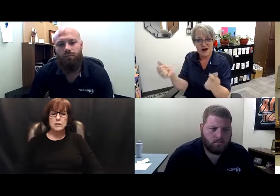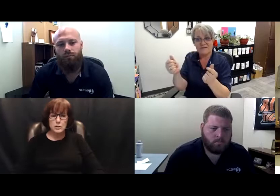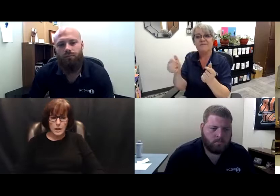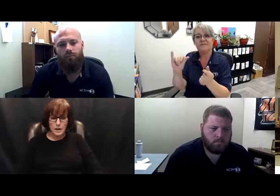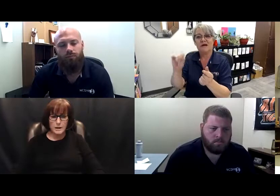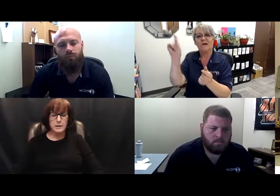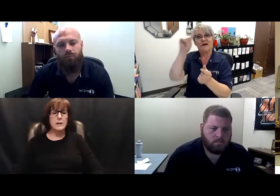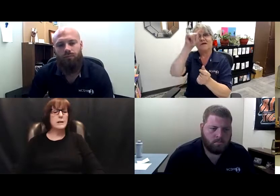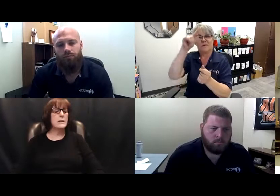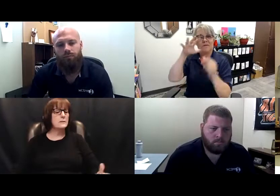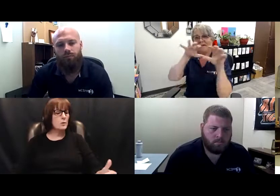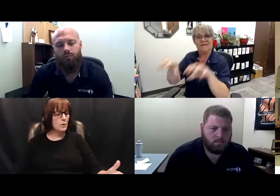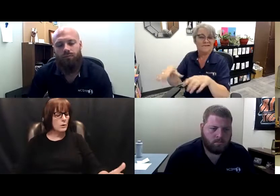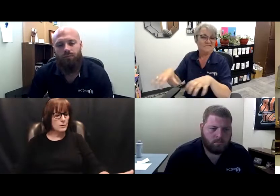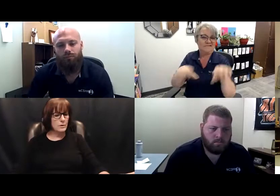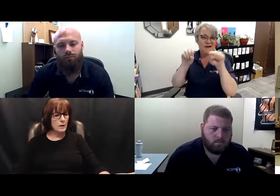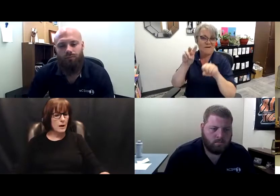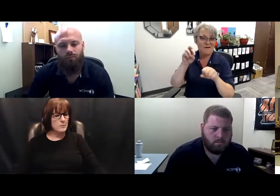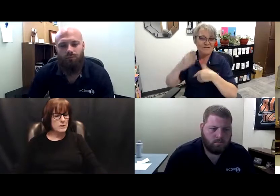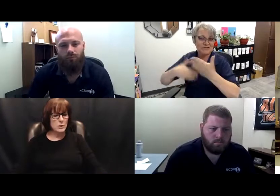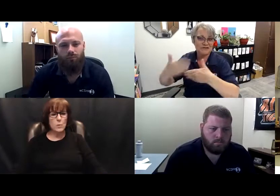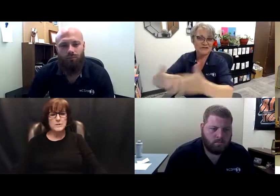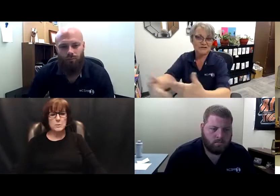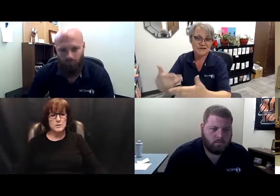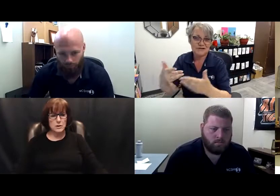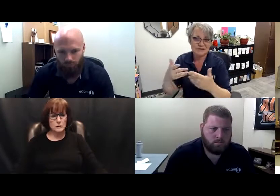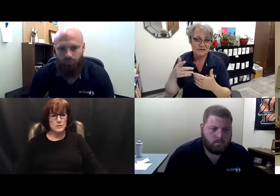try and and your accommodation wasn't resolved.